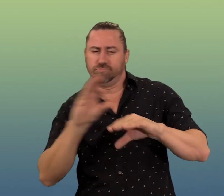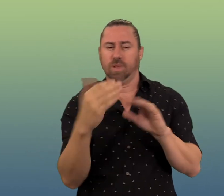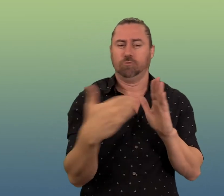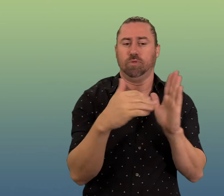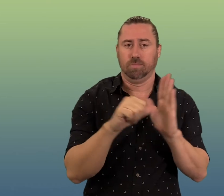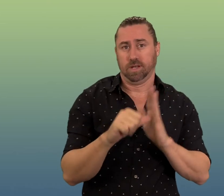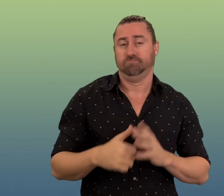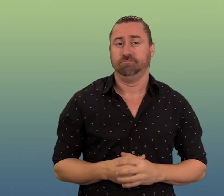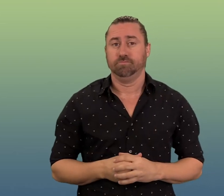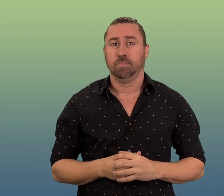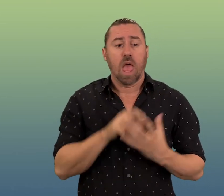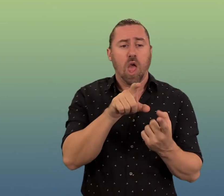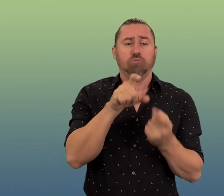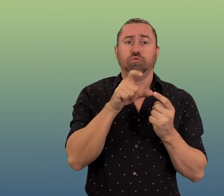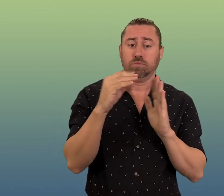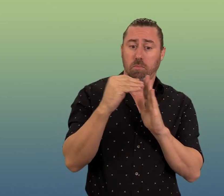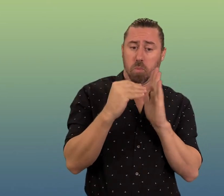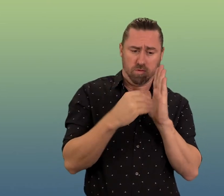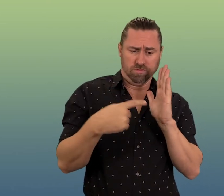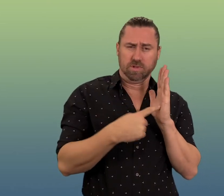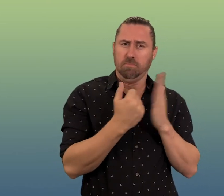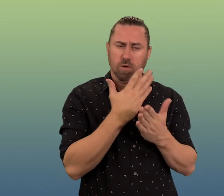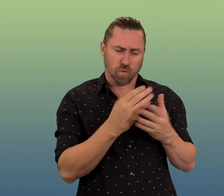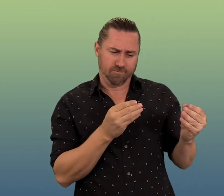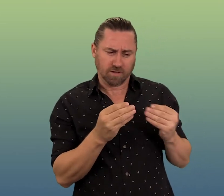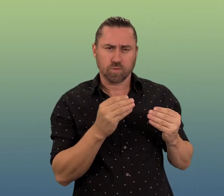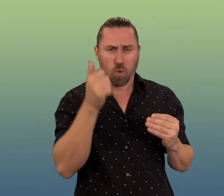flexible procurement policies that prioritise accessibility,